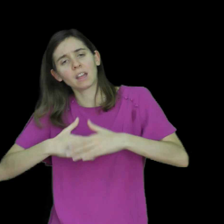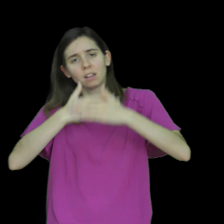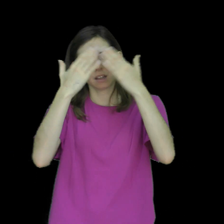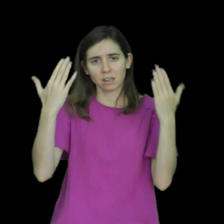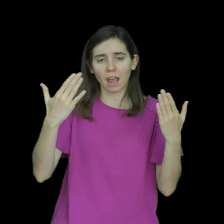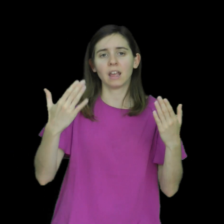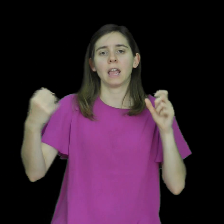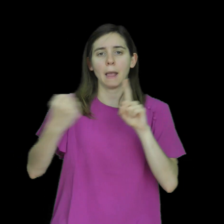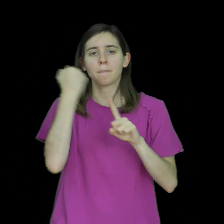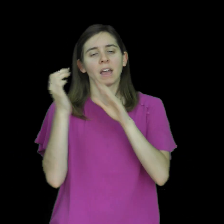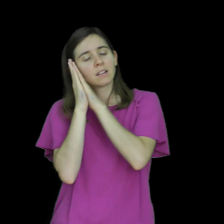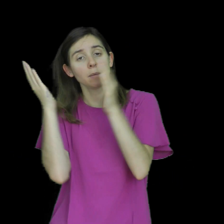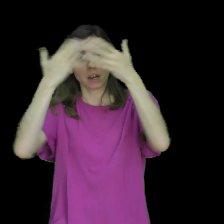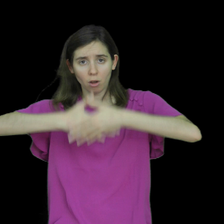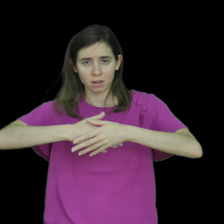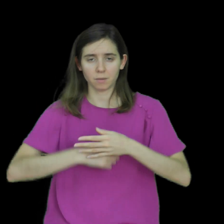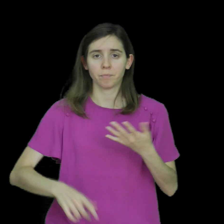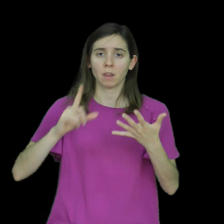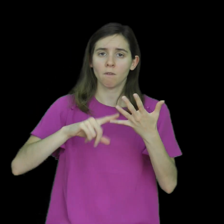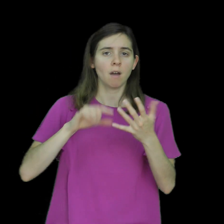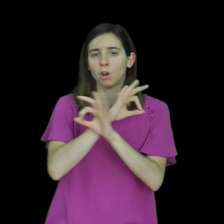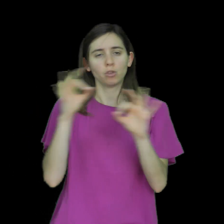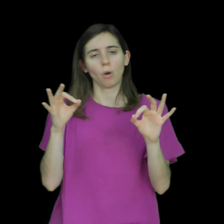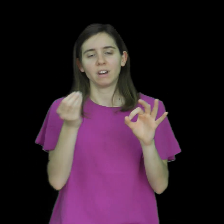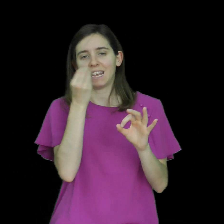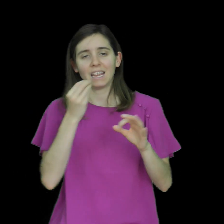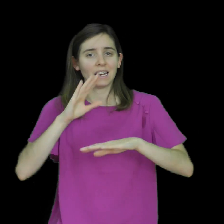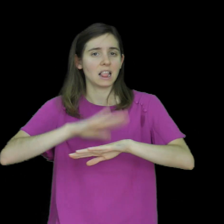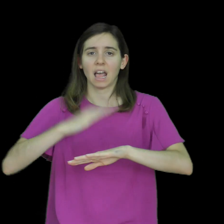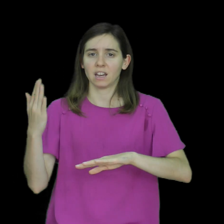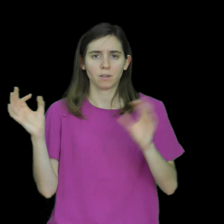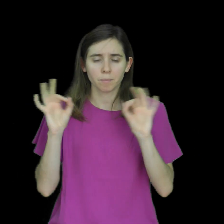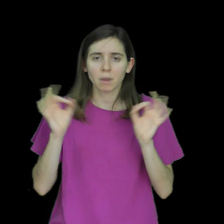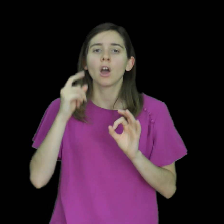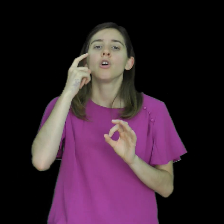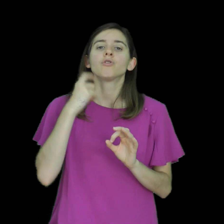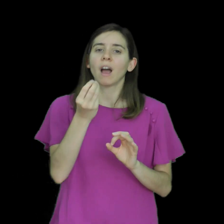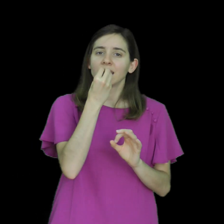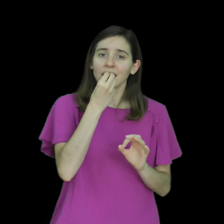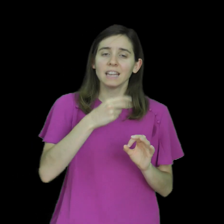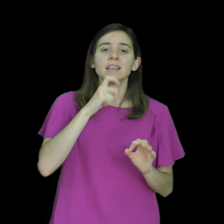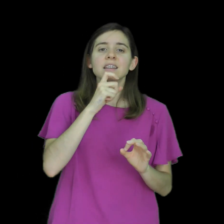5. Don't eat late. Try to eat dinner at least 3-4 hours before you